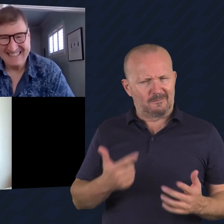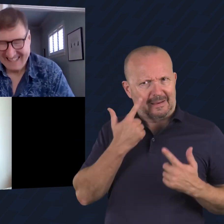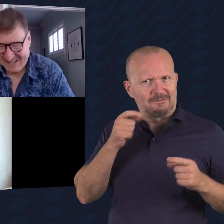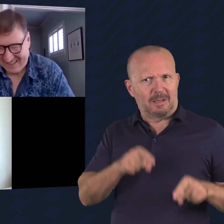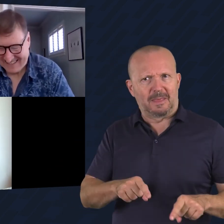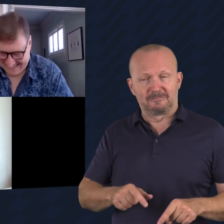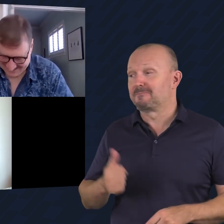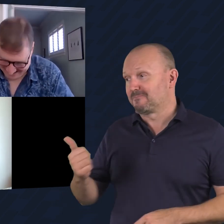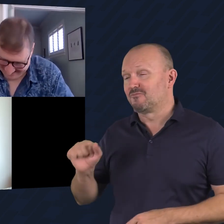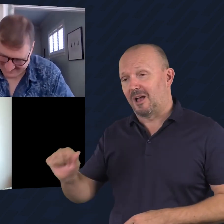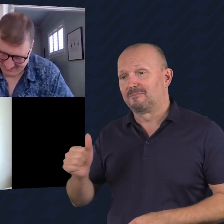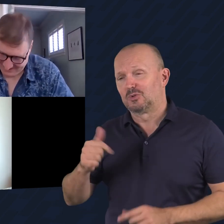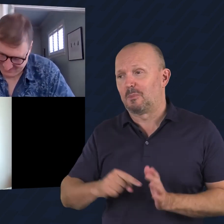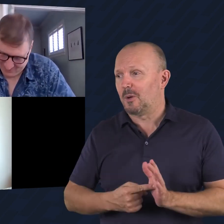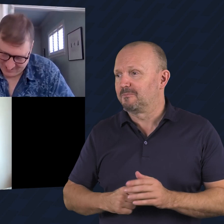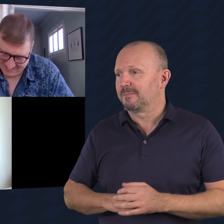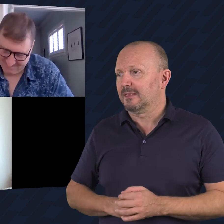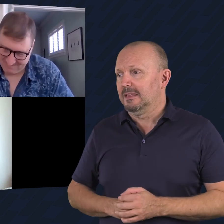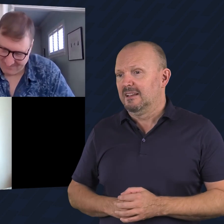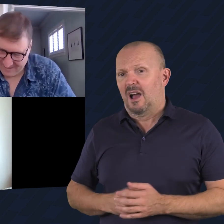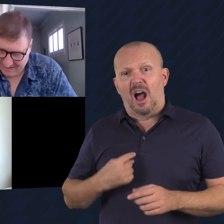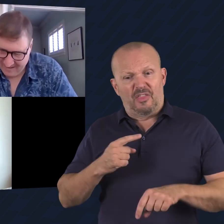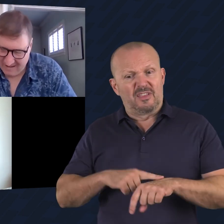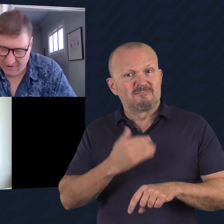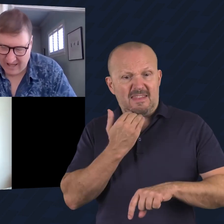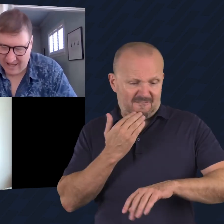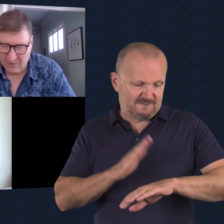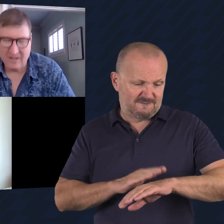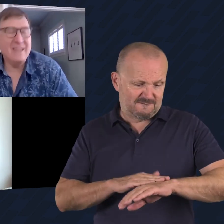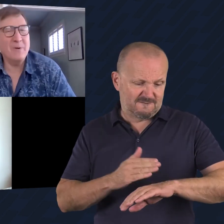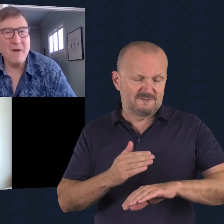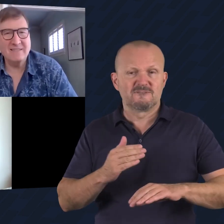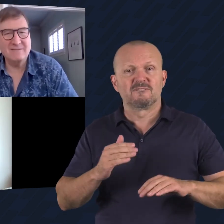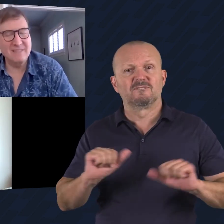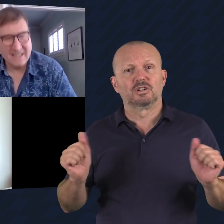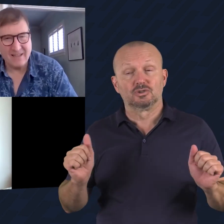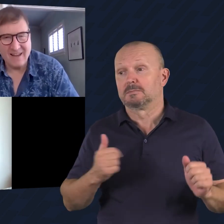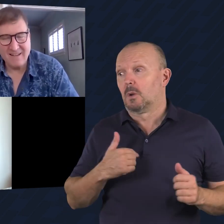Yeah, that's great. That's a really good point. OK, well, look, I think we might leave it there.